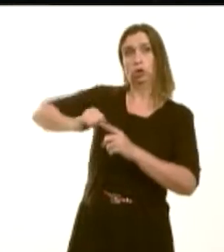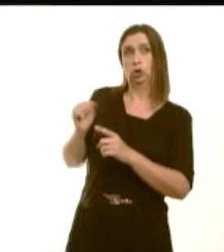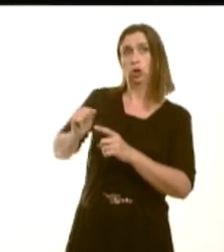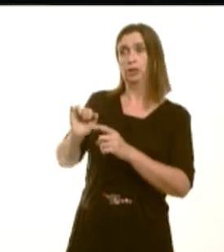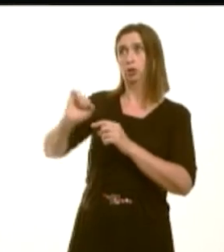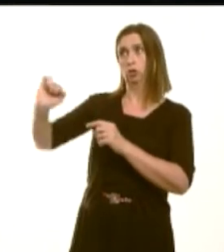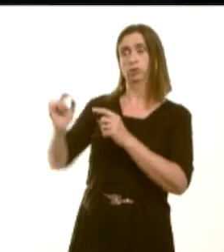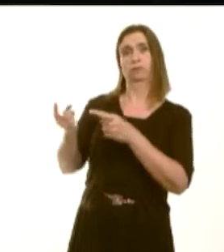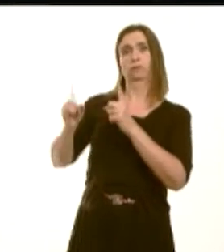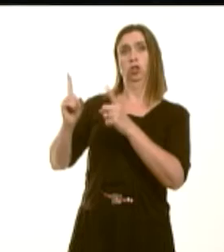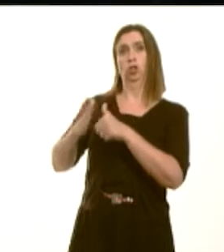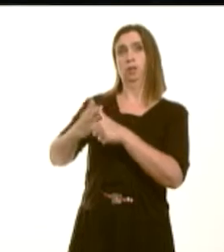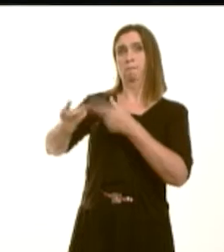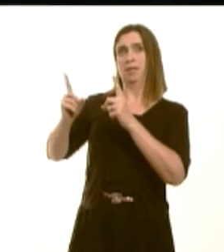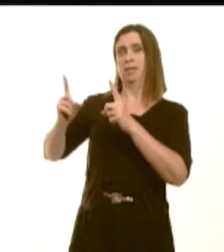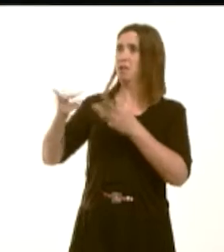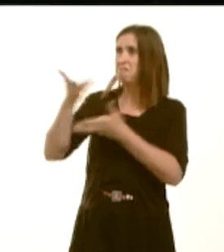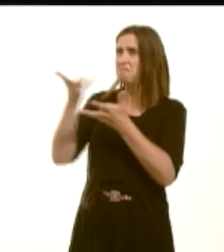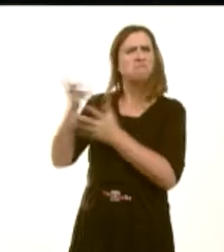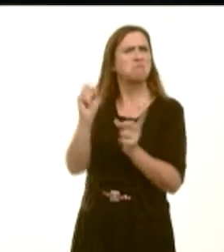OAQ(4)2317(FM) Carwyn Jones: Well, a number of issues of